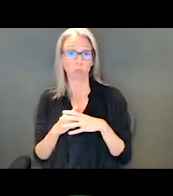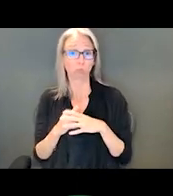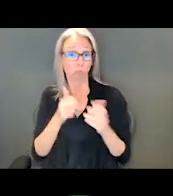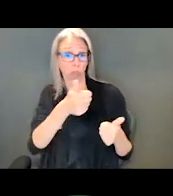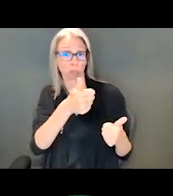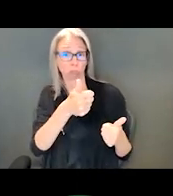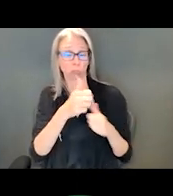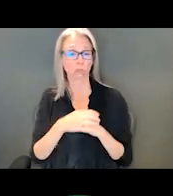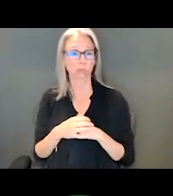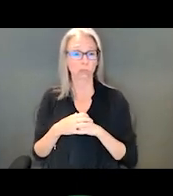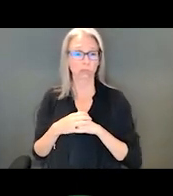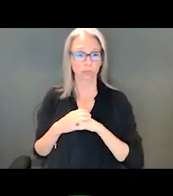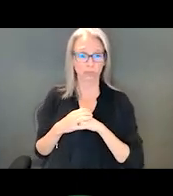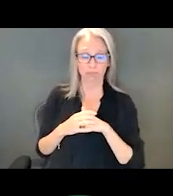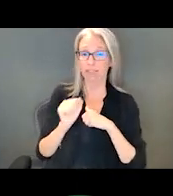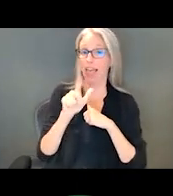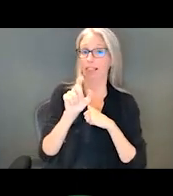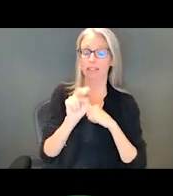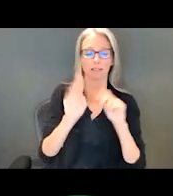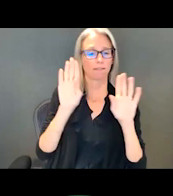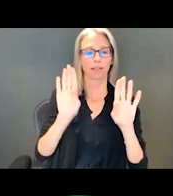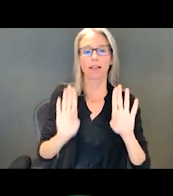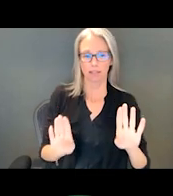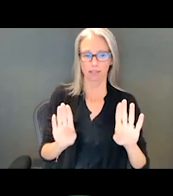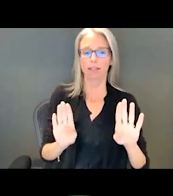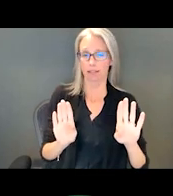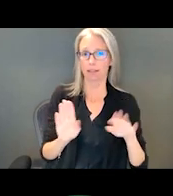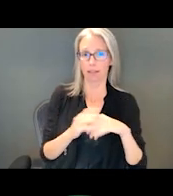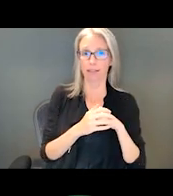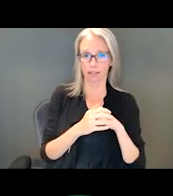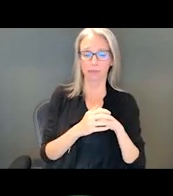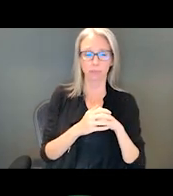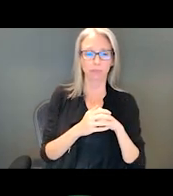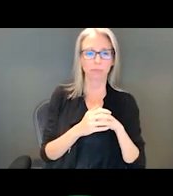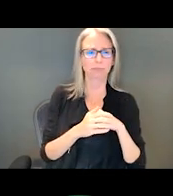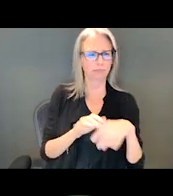for other parks to use or do you guys have? Primary like ownership over that.